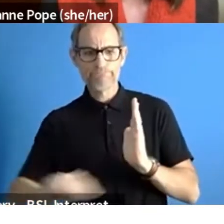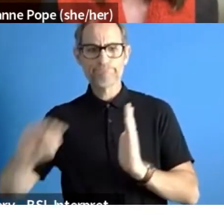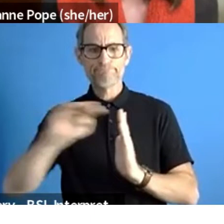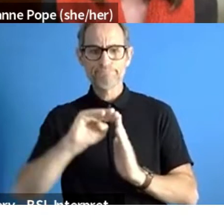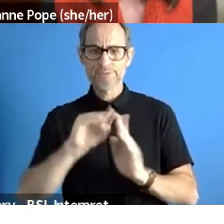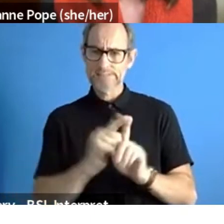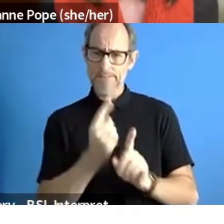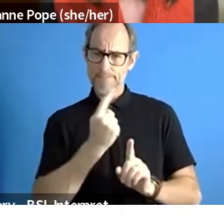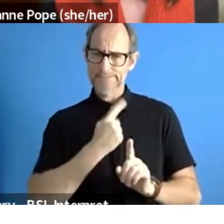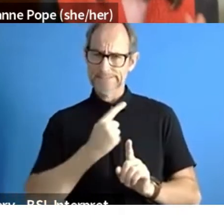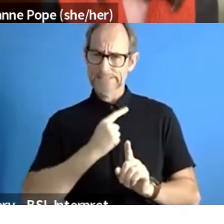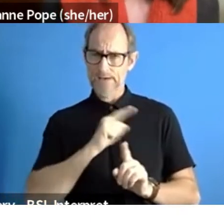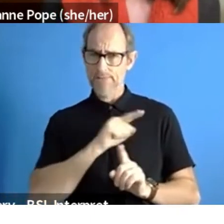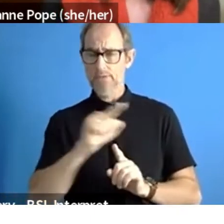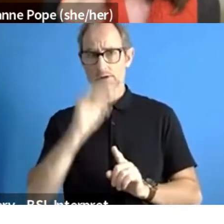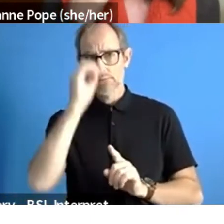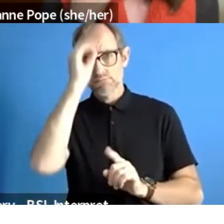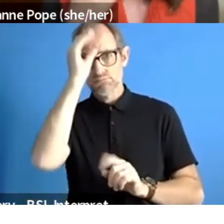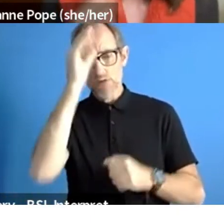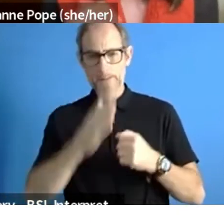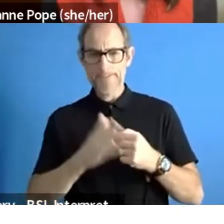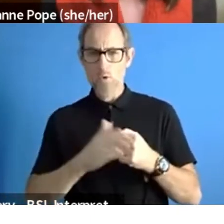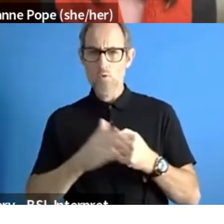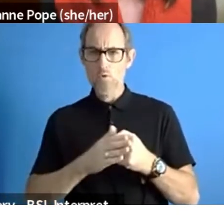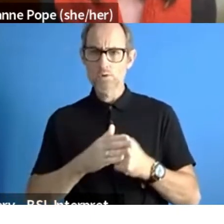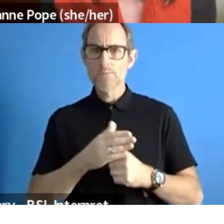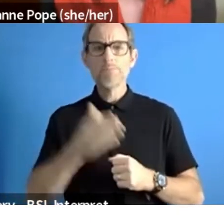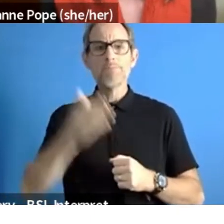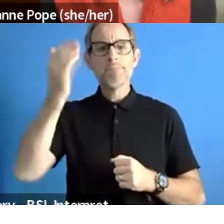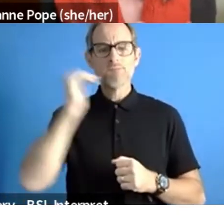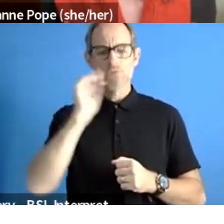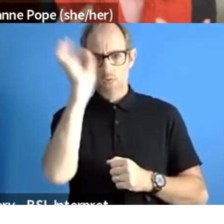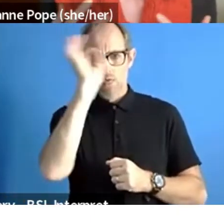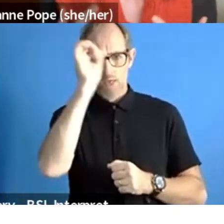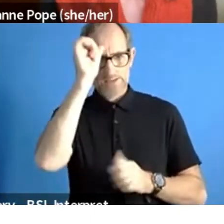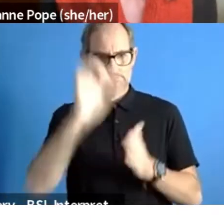None of us had previous experience in the area. We're not